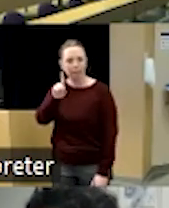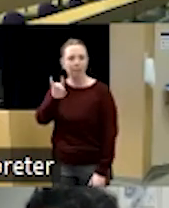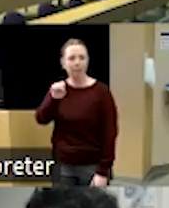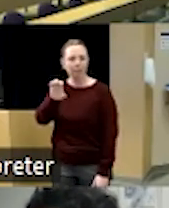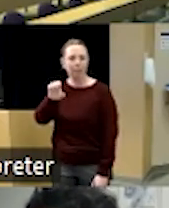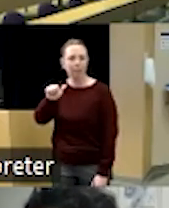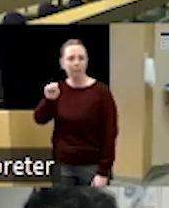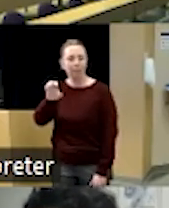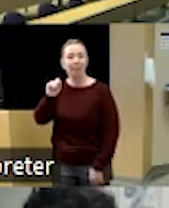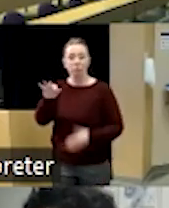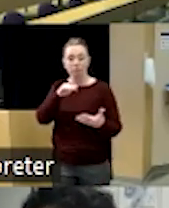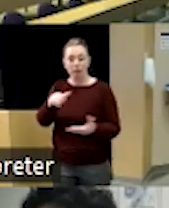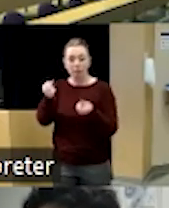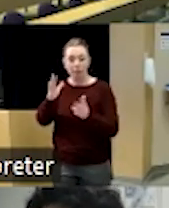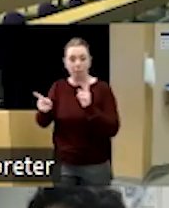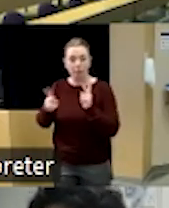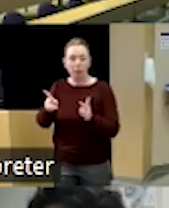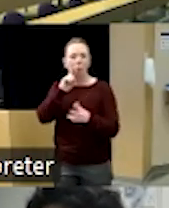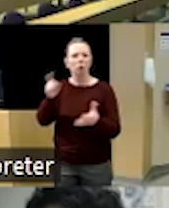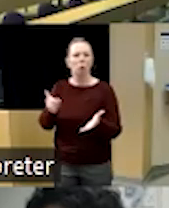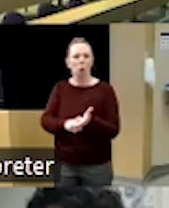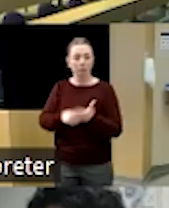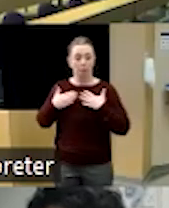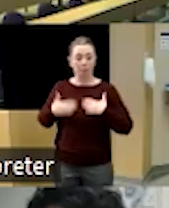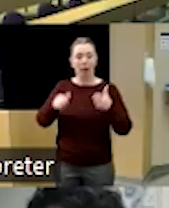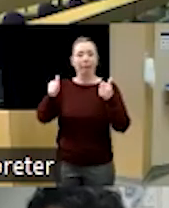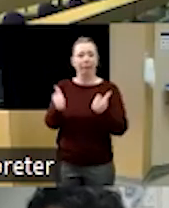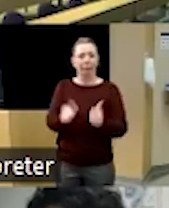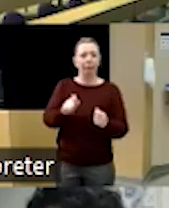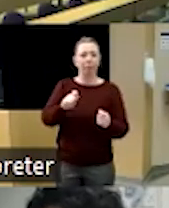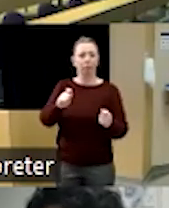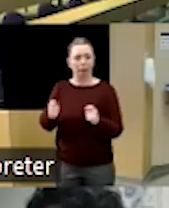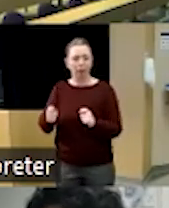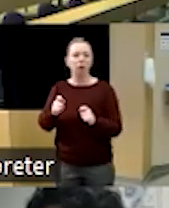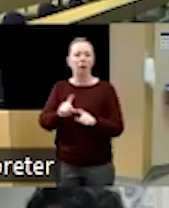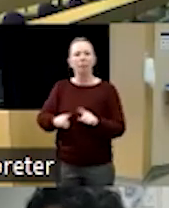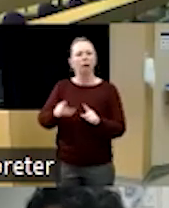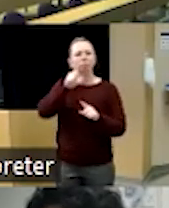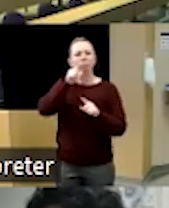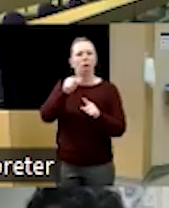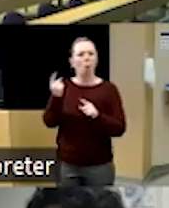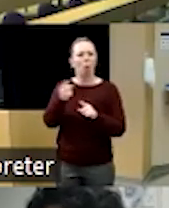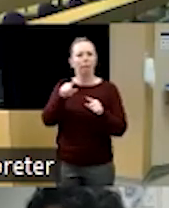will find many degenerative changes but that not necessarily correlates from from what we